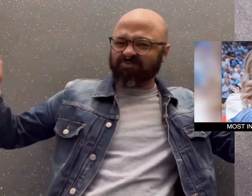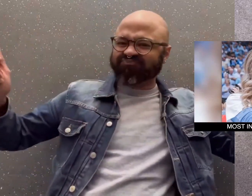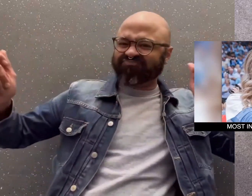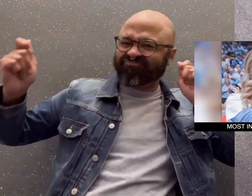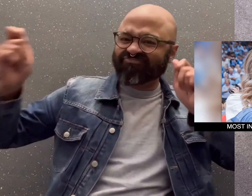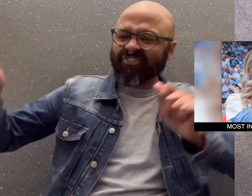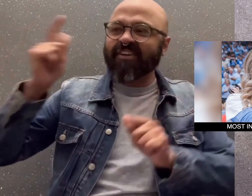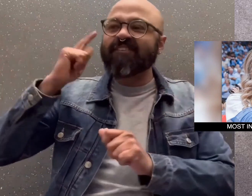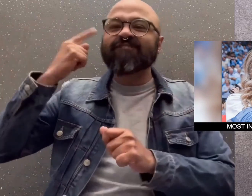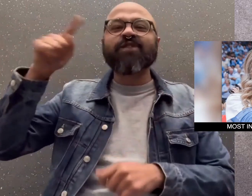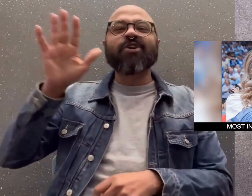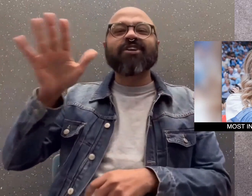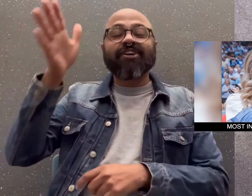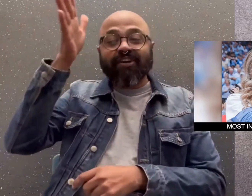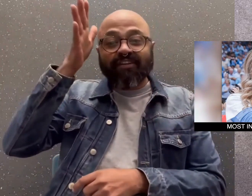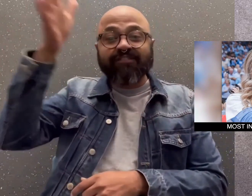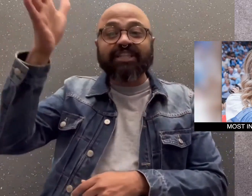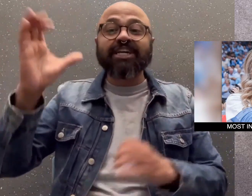her future education fund.